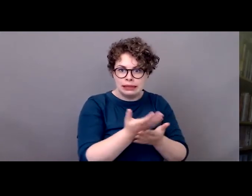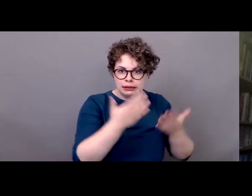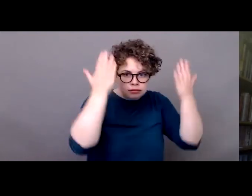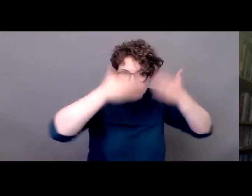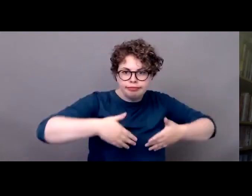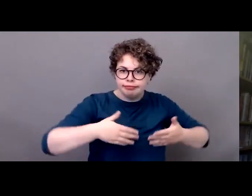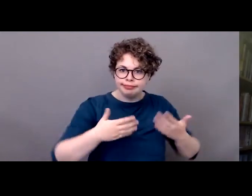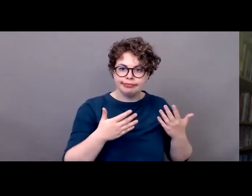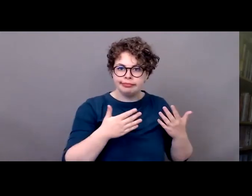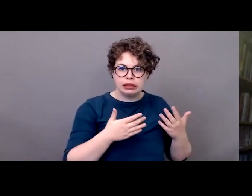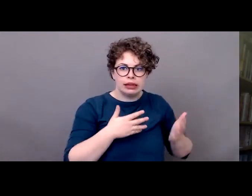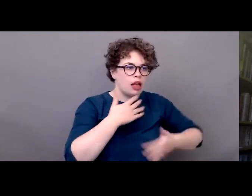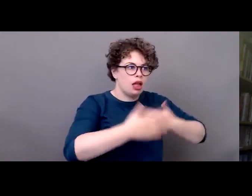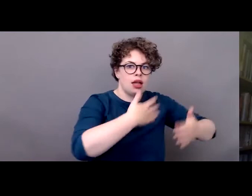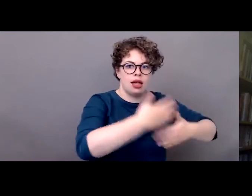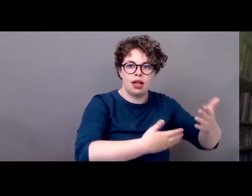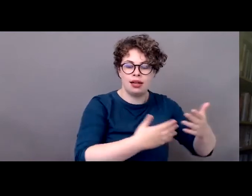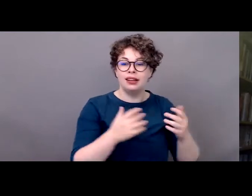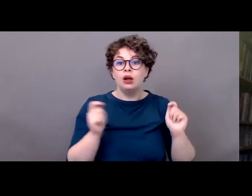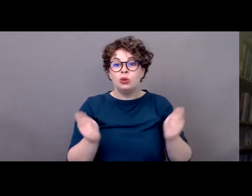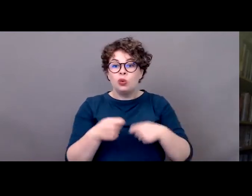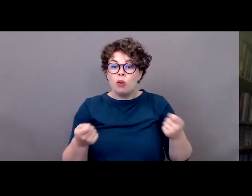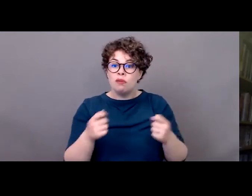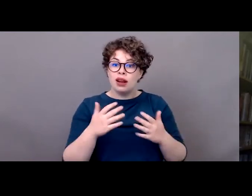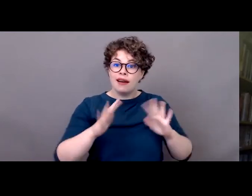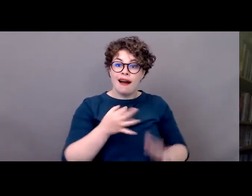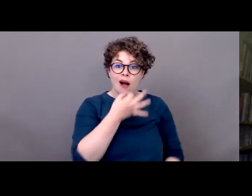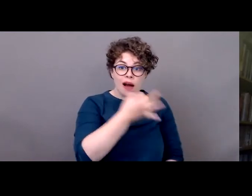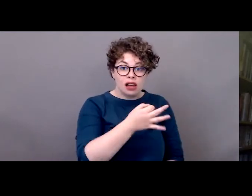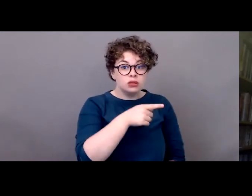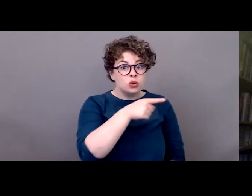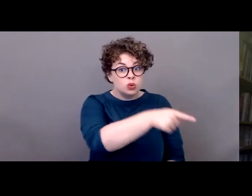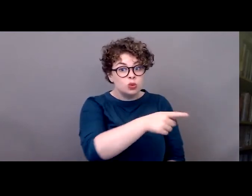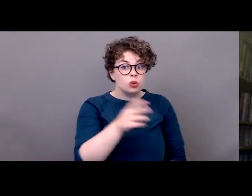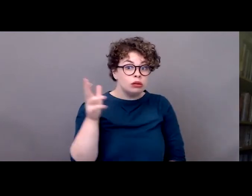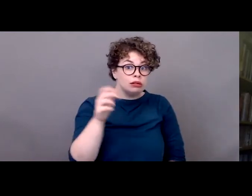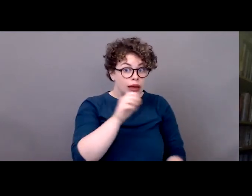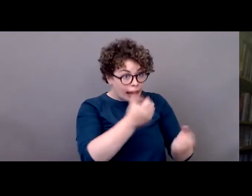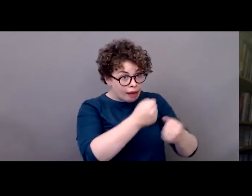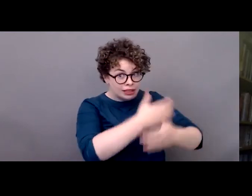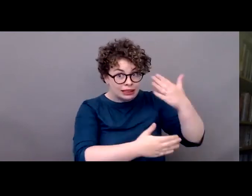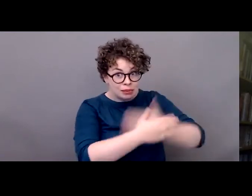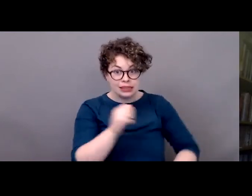Often, they use binary yes-no questions, such as "Do you have a disability or medical condition?"